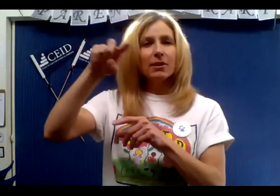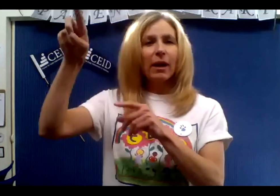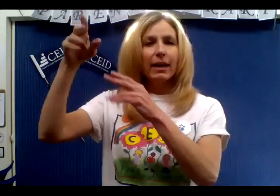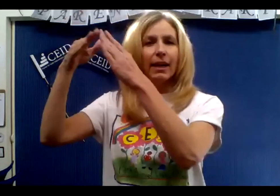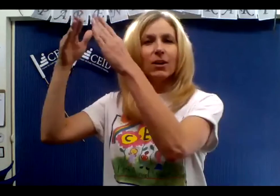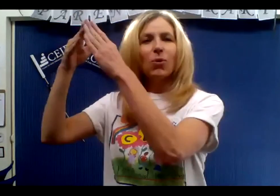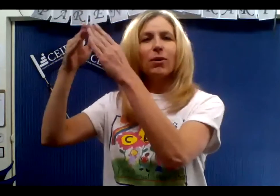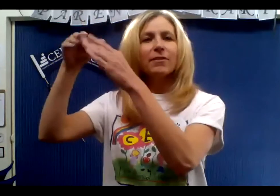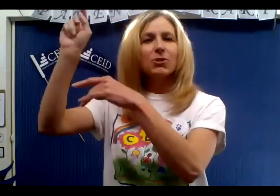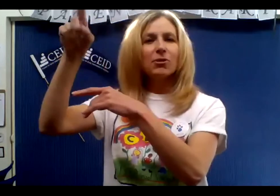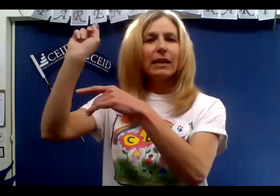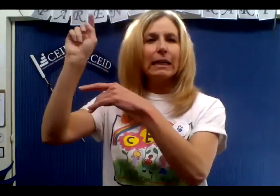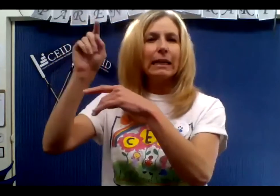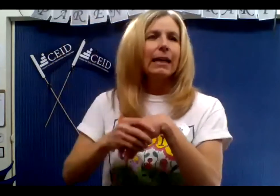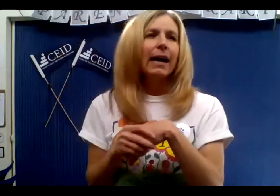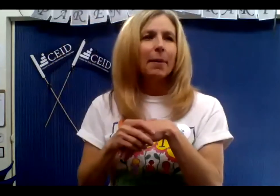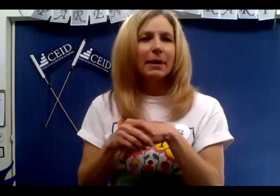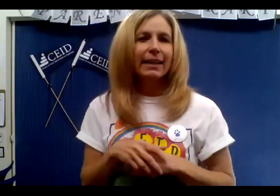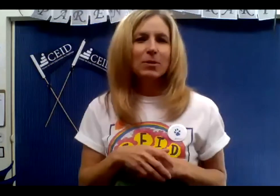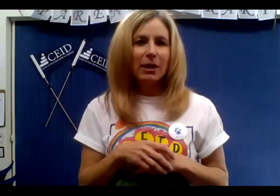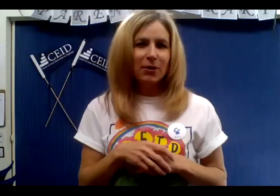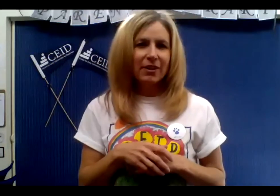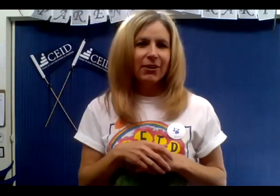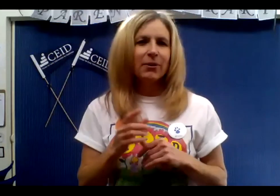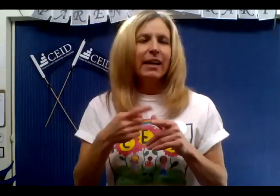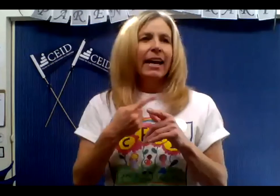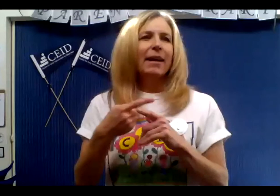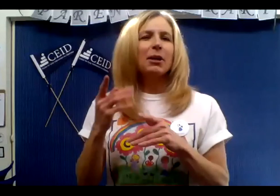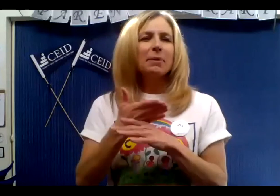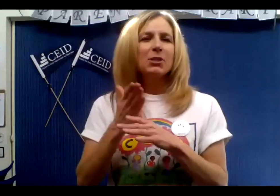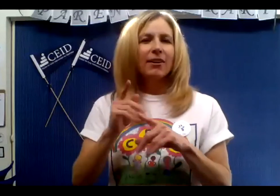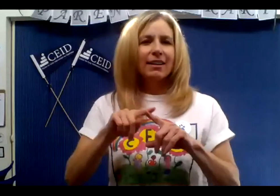so in the right hand corner of your screen click speaker view, and we're gonna be sharing